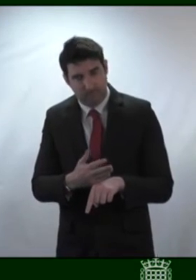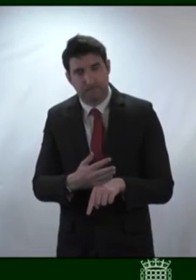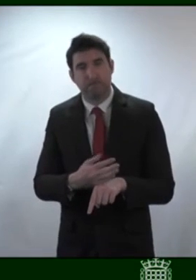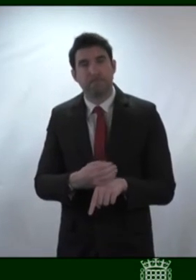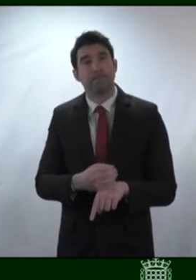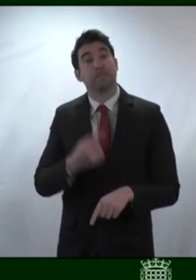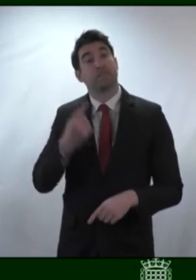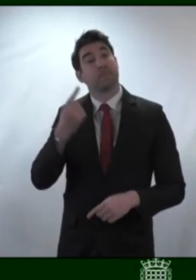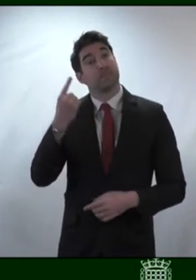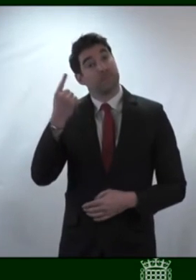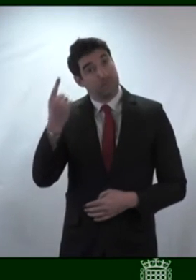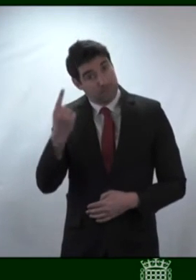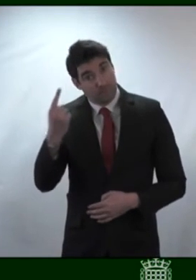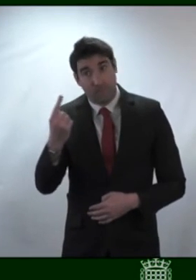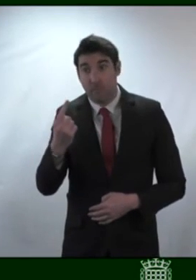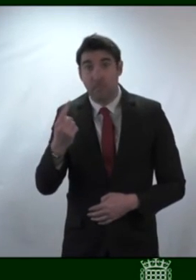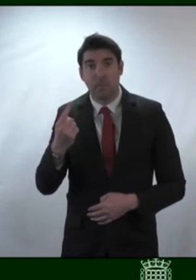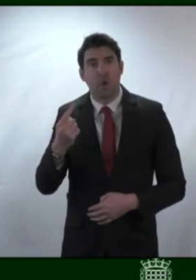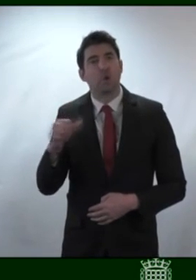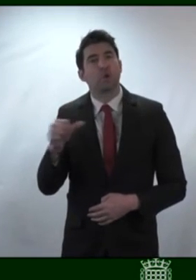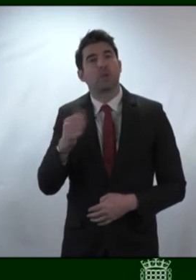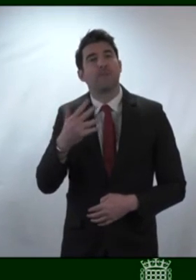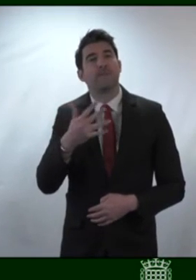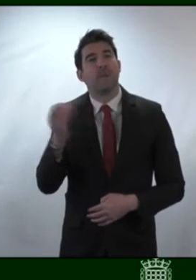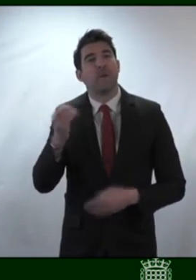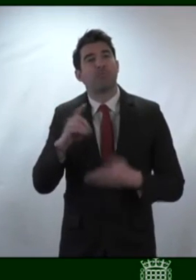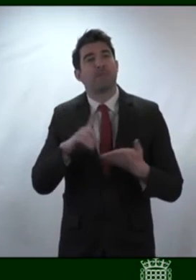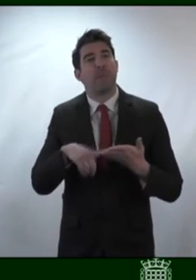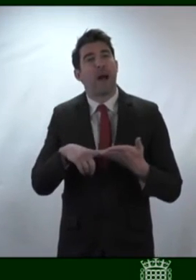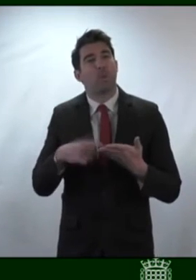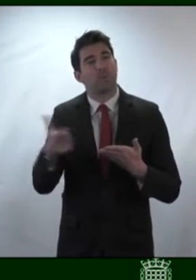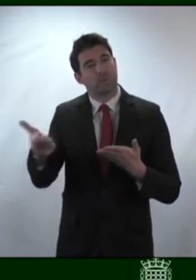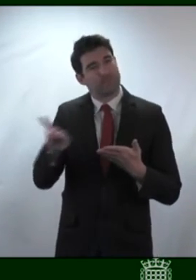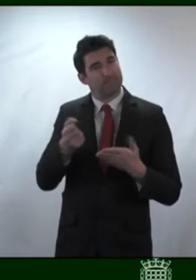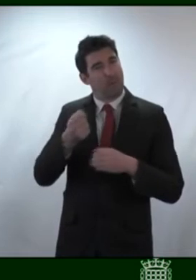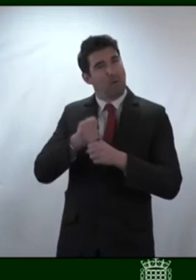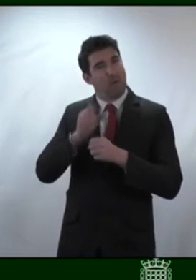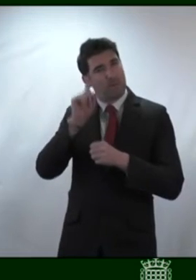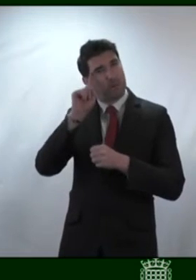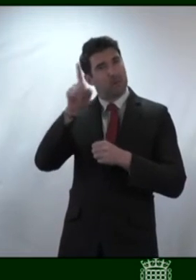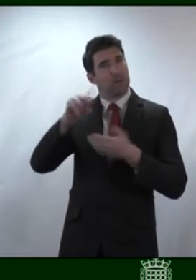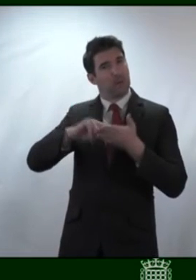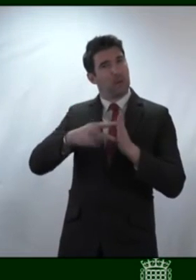use annual or unpaid leave in such circumstances. Is it not wrong to exclude parents on the lowest